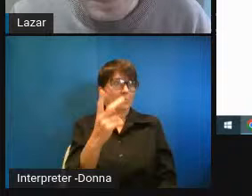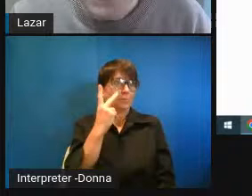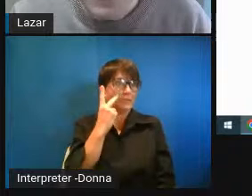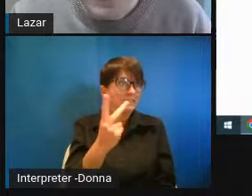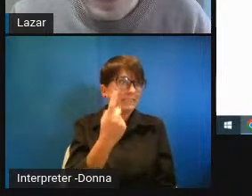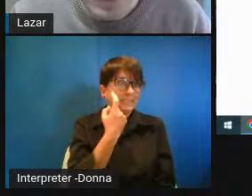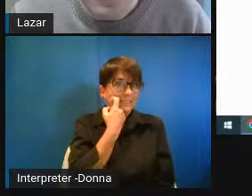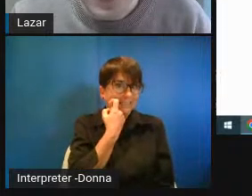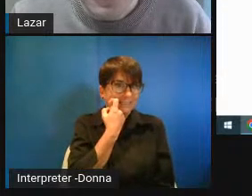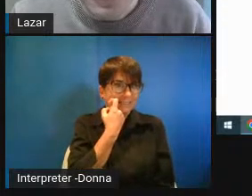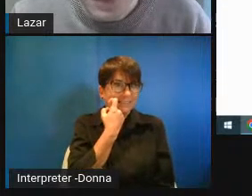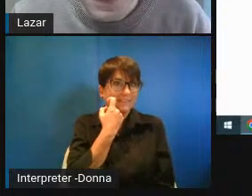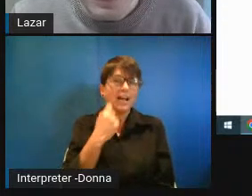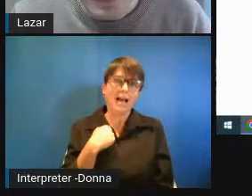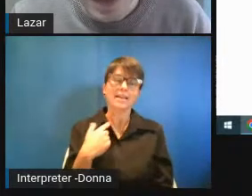what I can say now is if this works